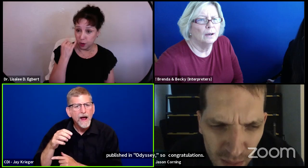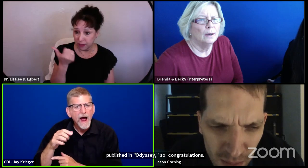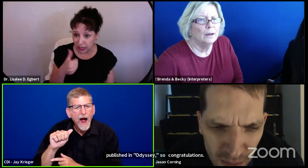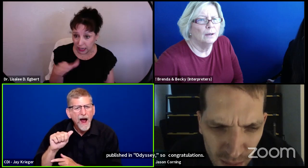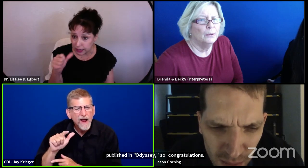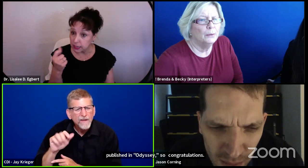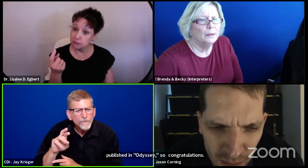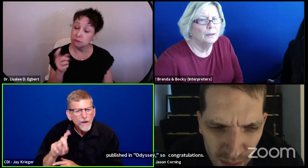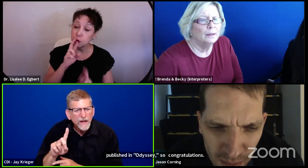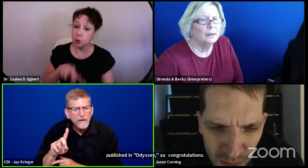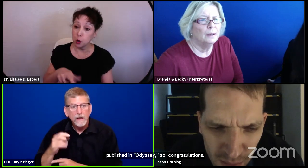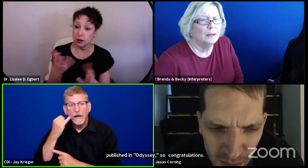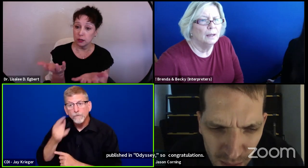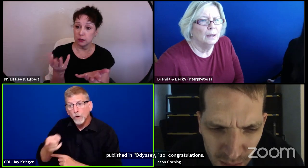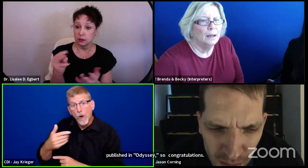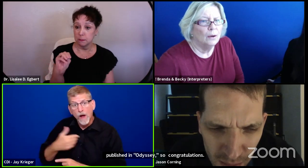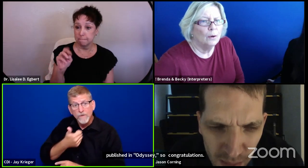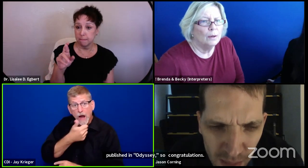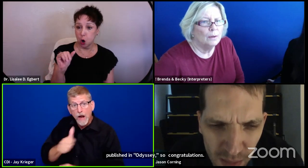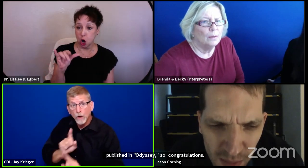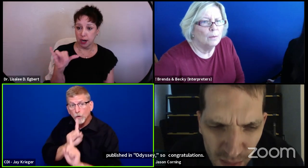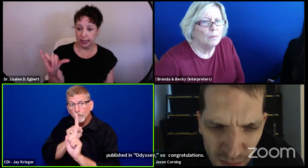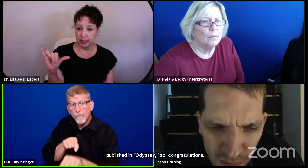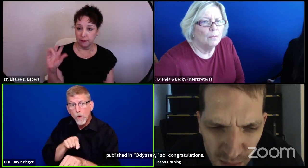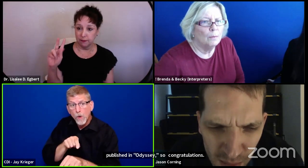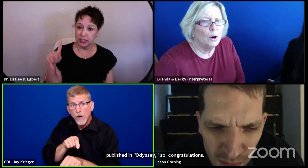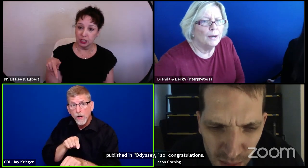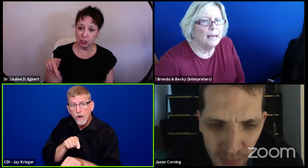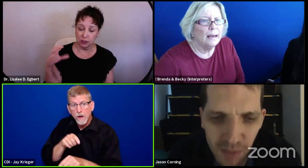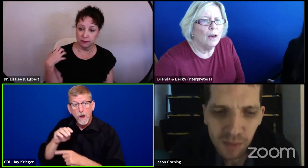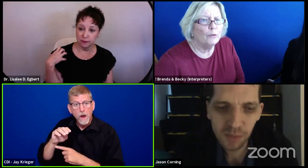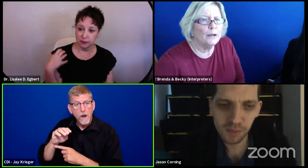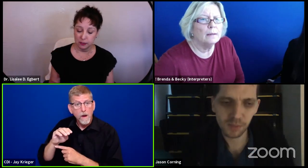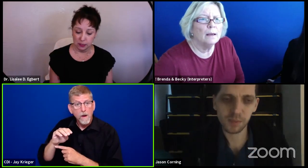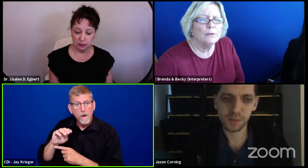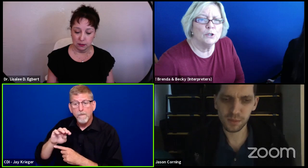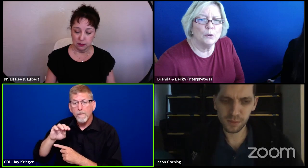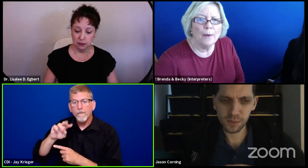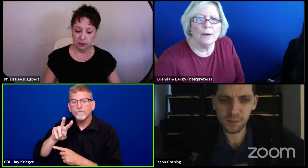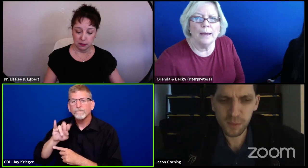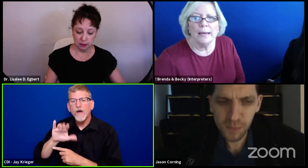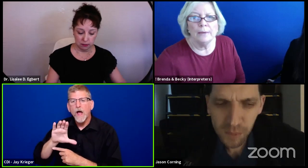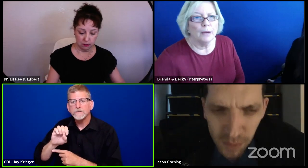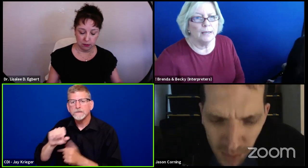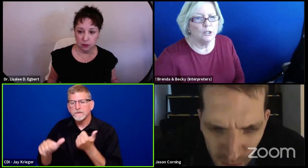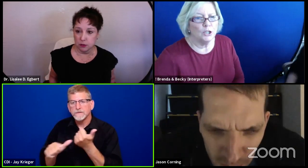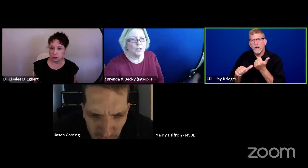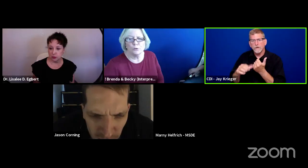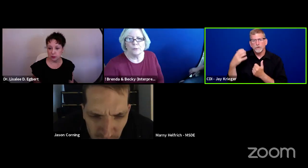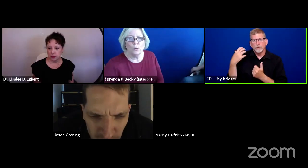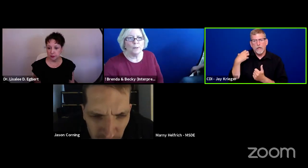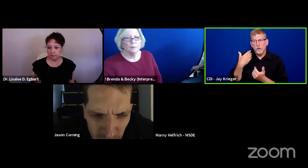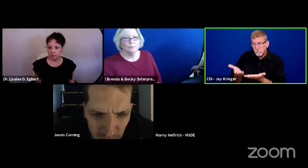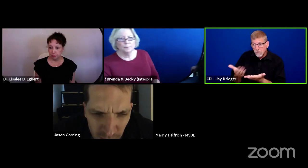Marny Helfrich, do you have any vice chair's report?